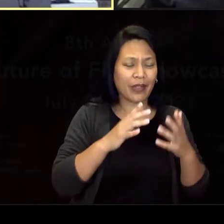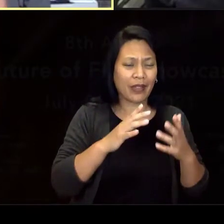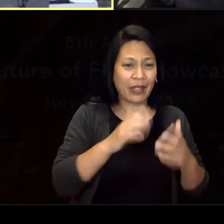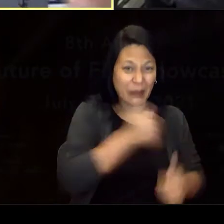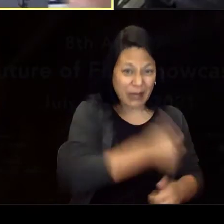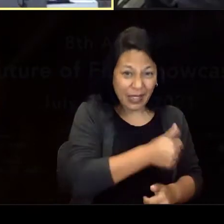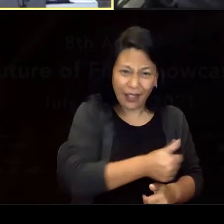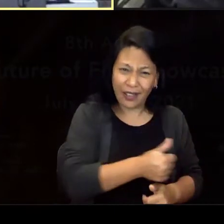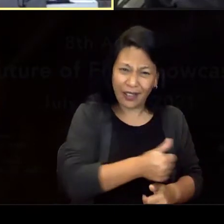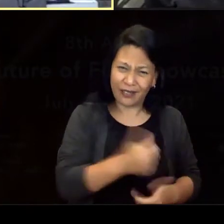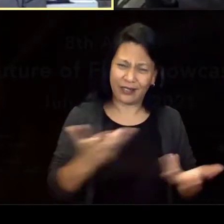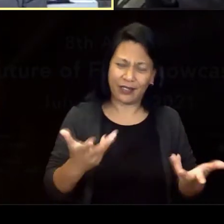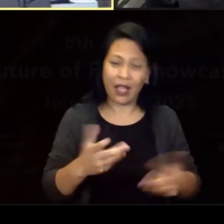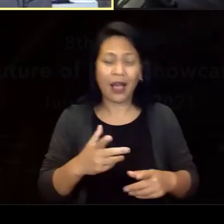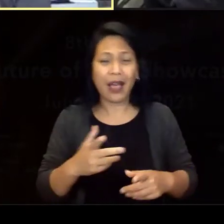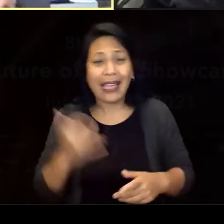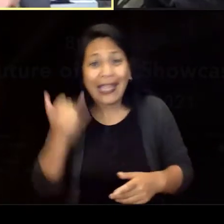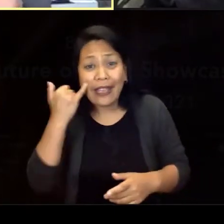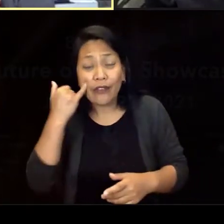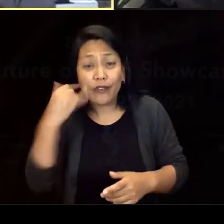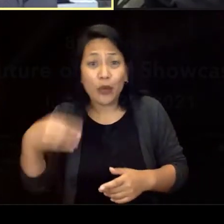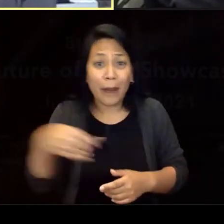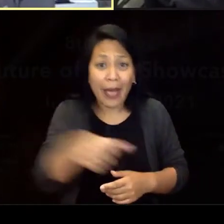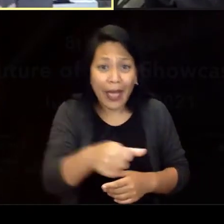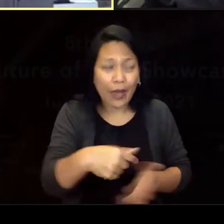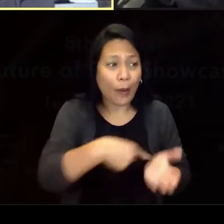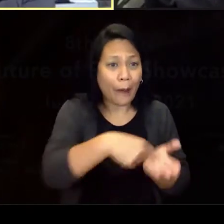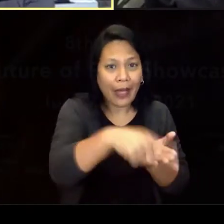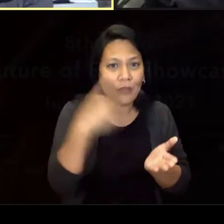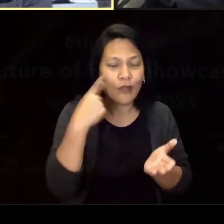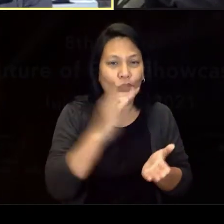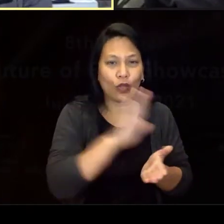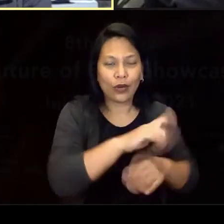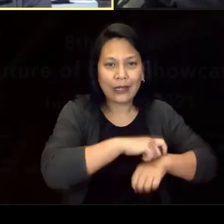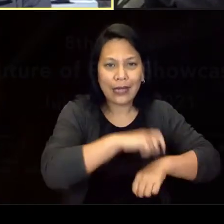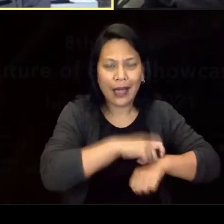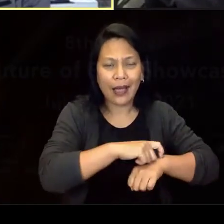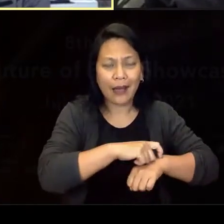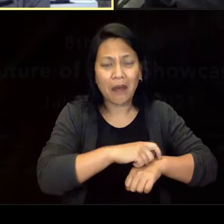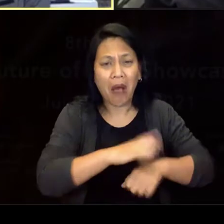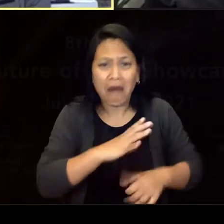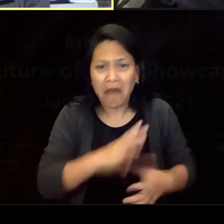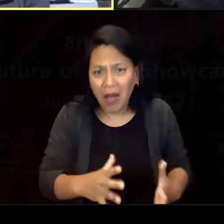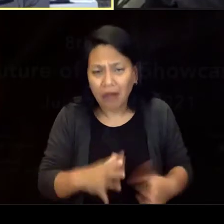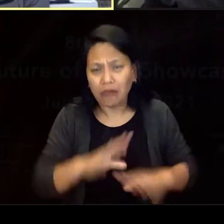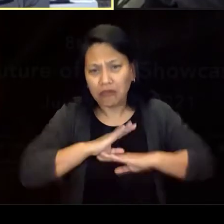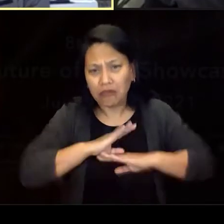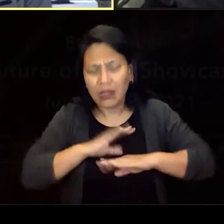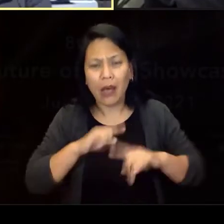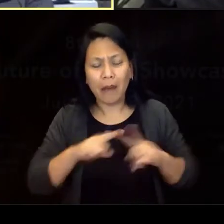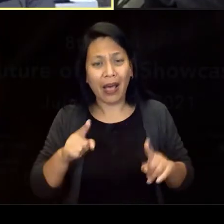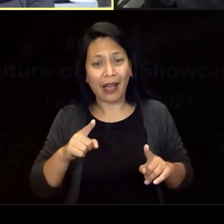And for that extra work, like that is something that needs to be talked about as well, because I'm not